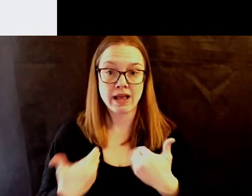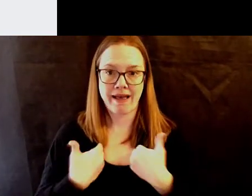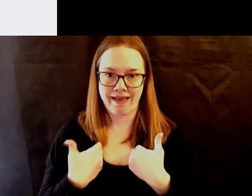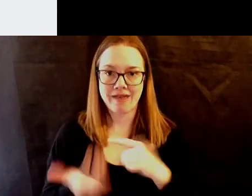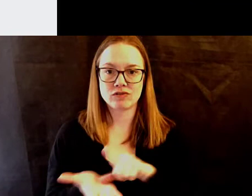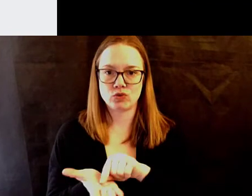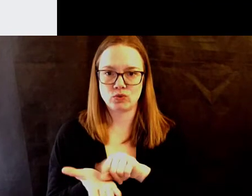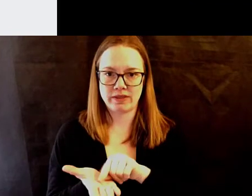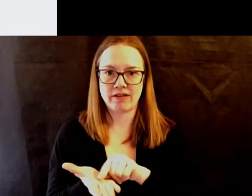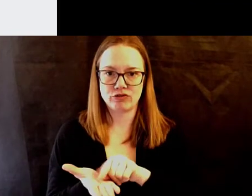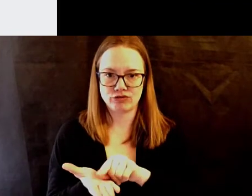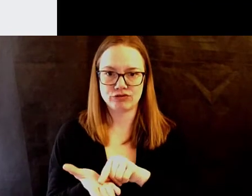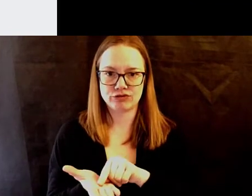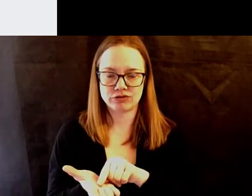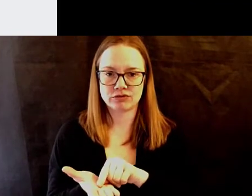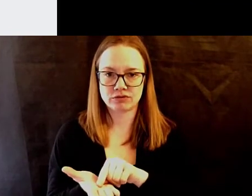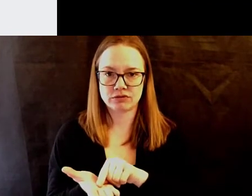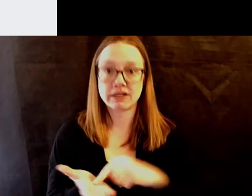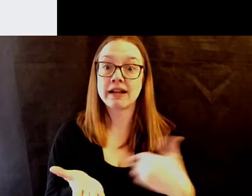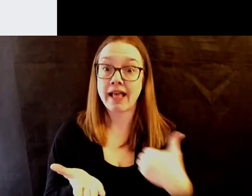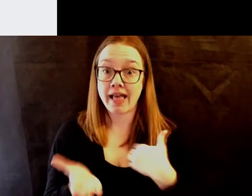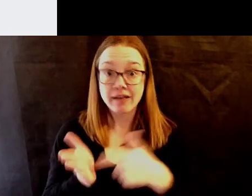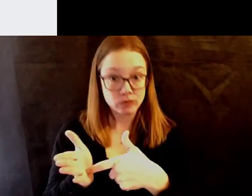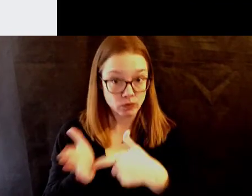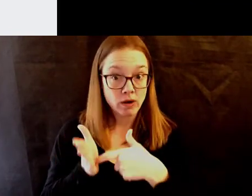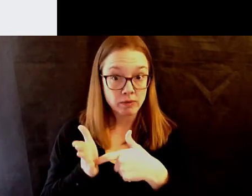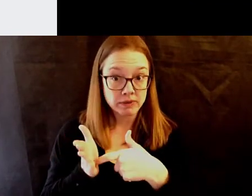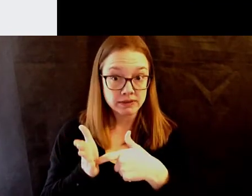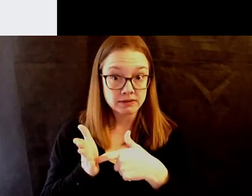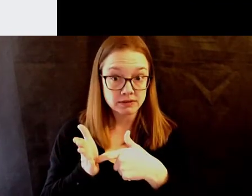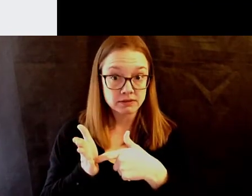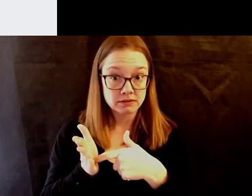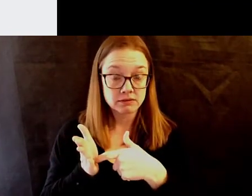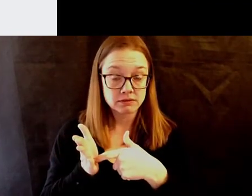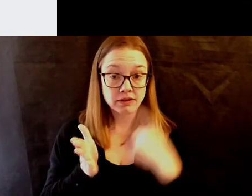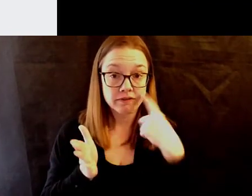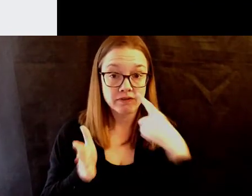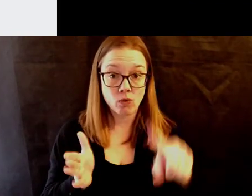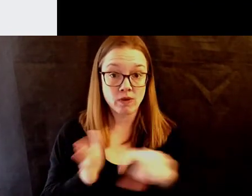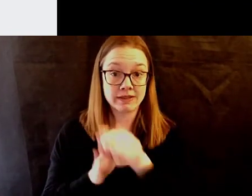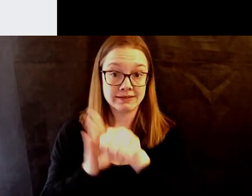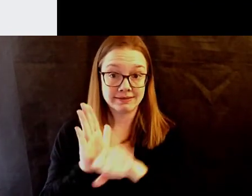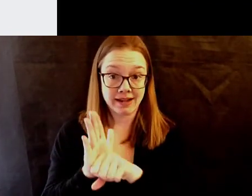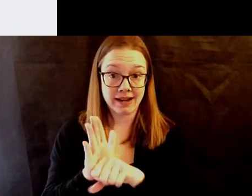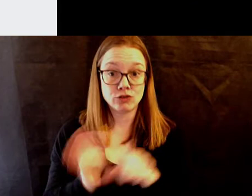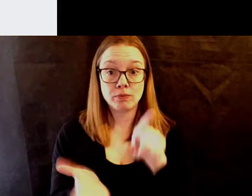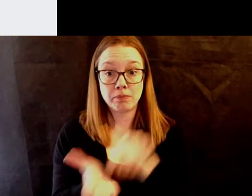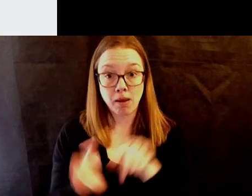and there are requirements on the state to publish certain things when it comes to rooming.